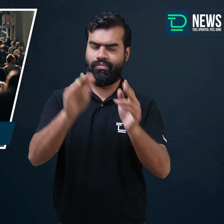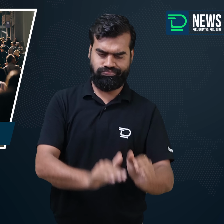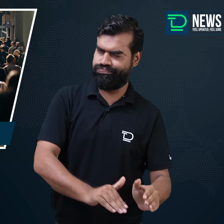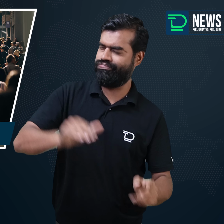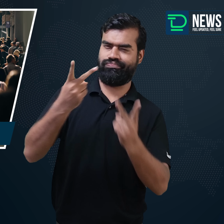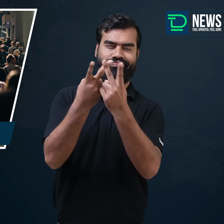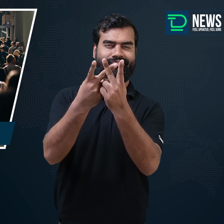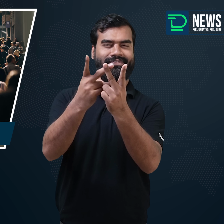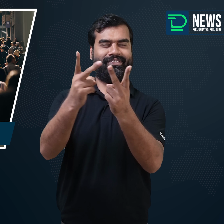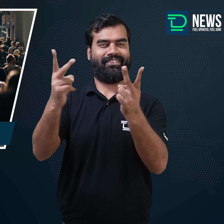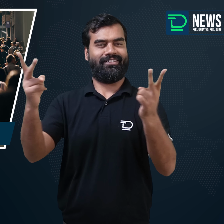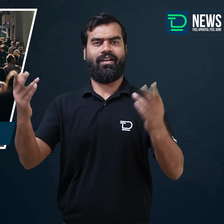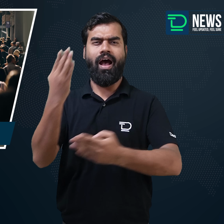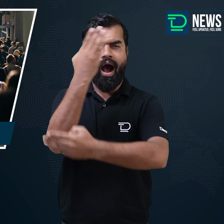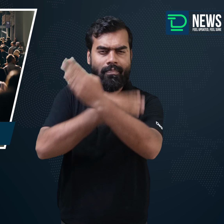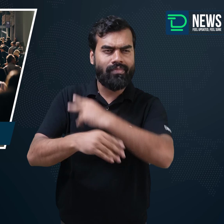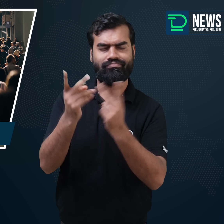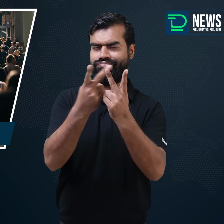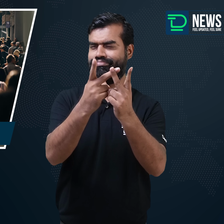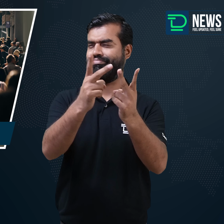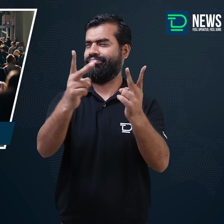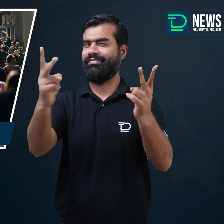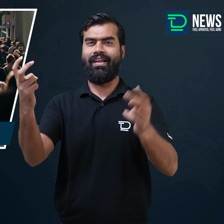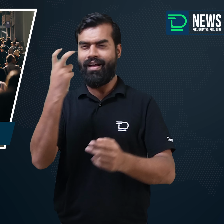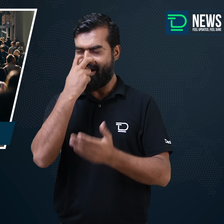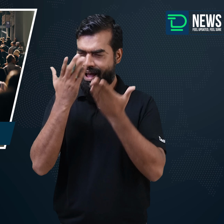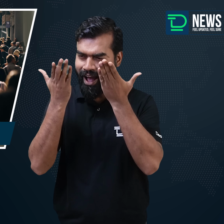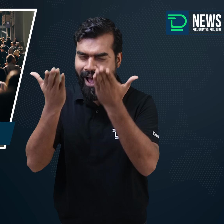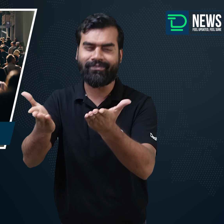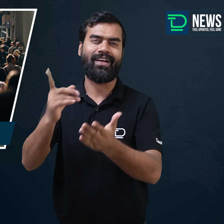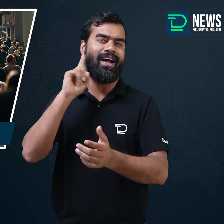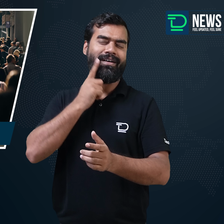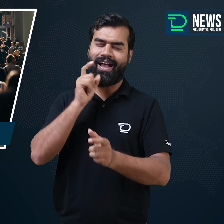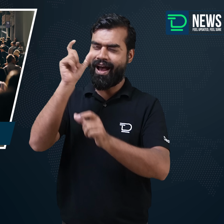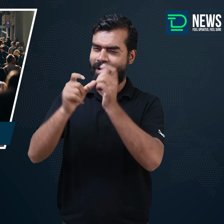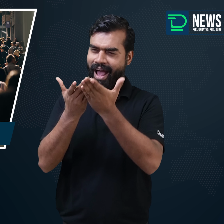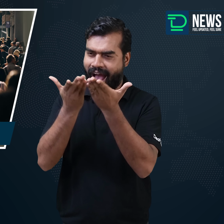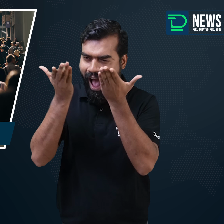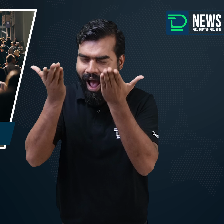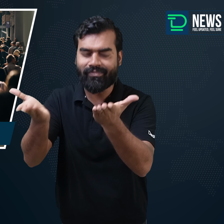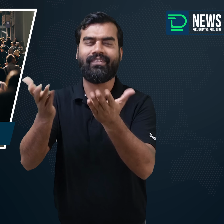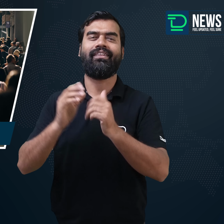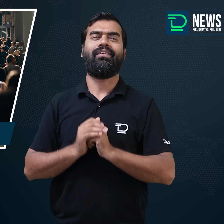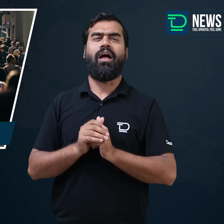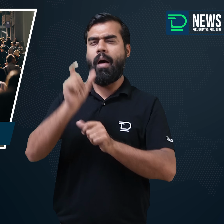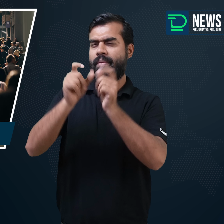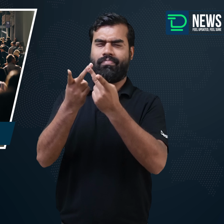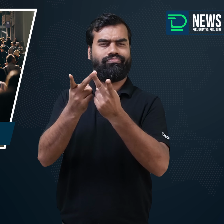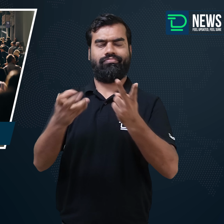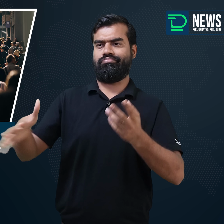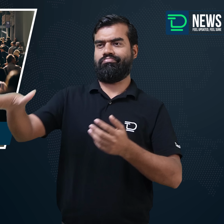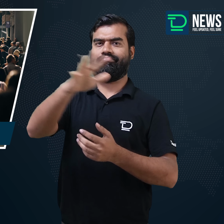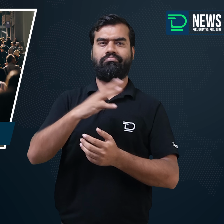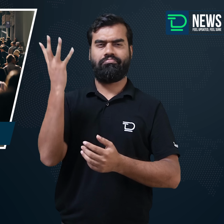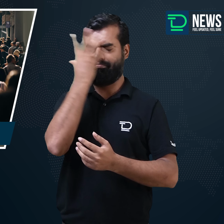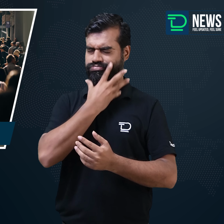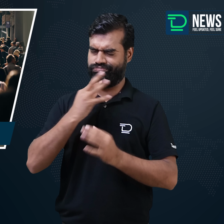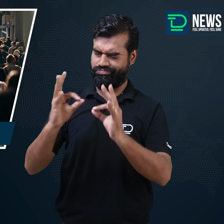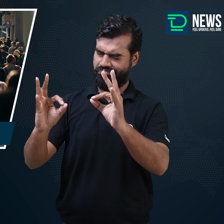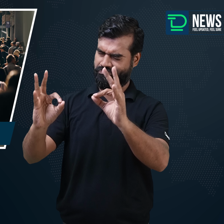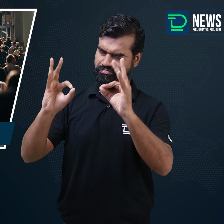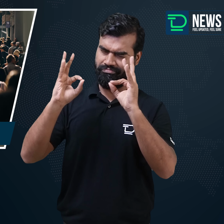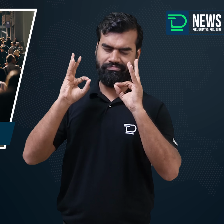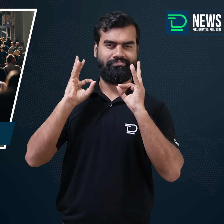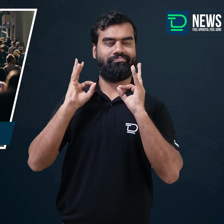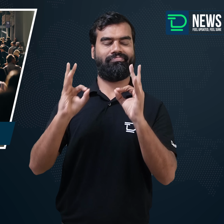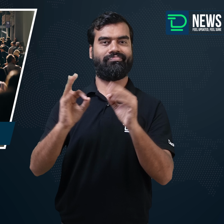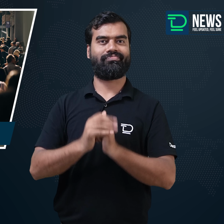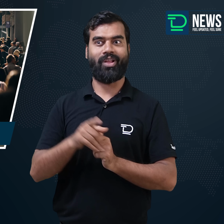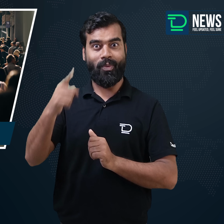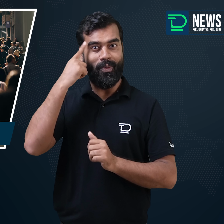like the Hearing, deaf, blind and other disabilities.